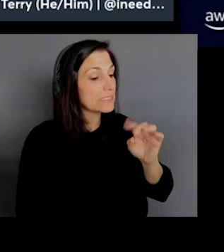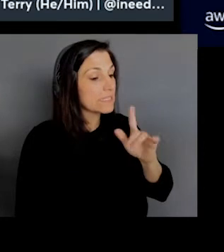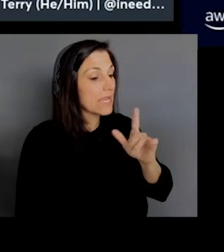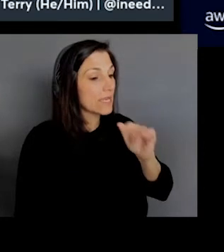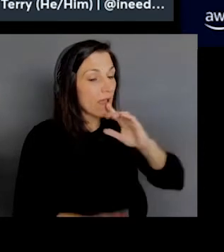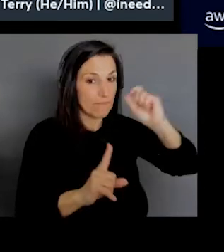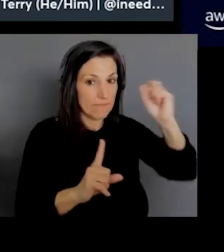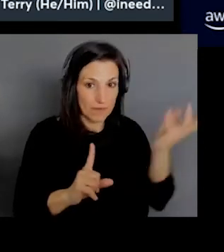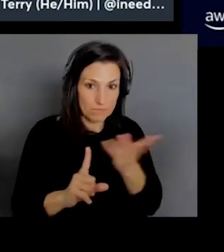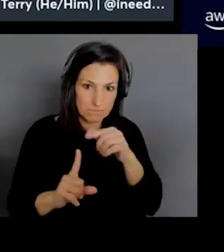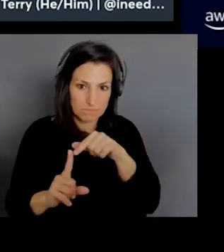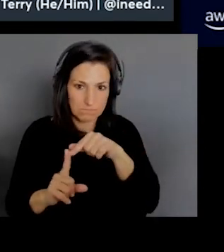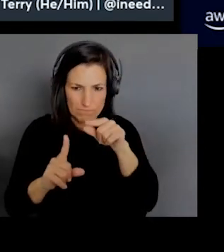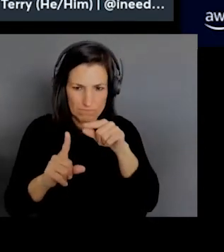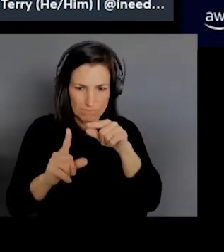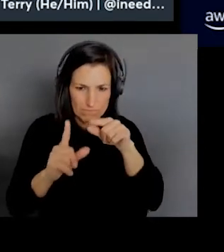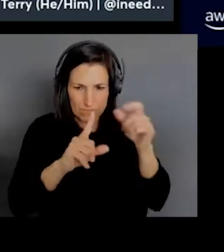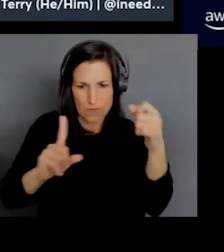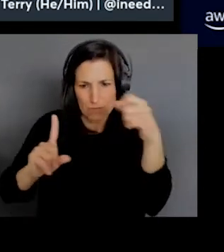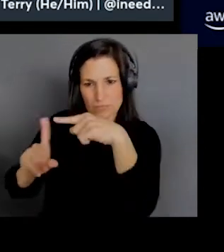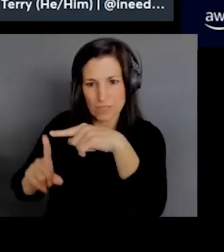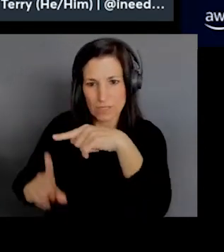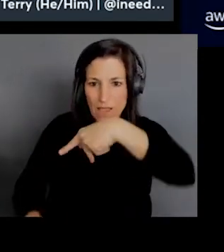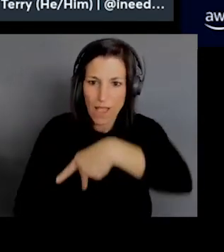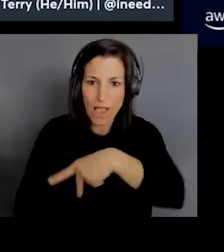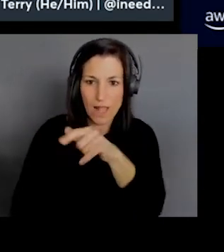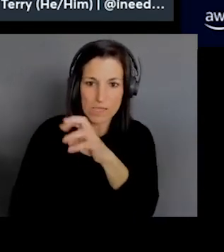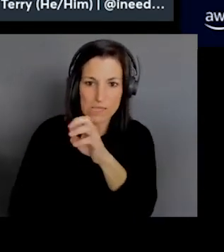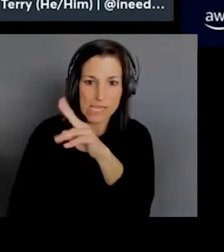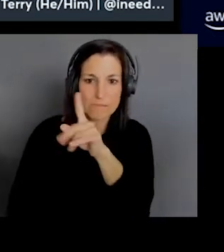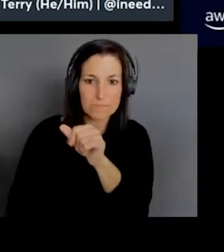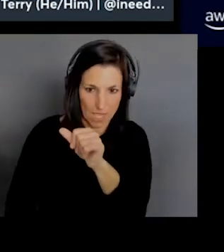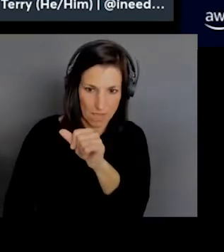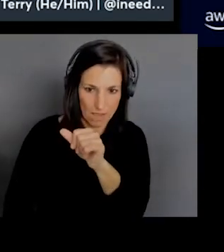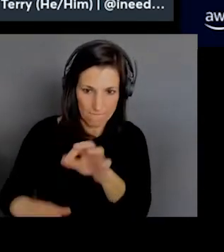and then maybe we're gonna trigger a Lambda function, right. And that's kinda the demo that we're gonna go through today.